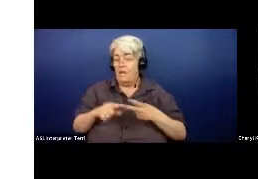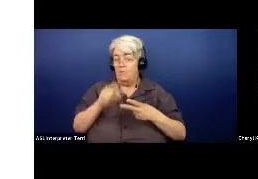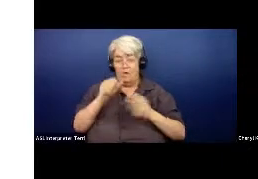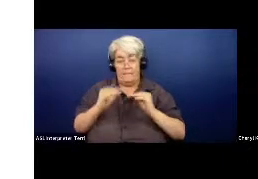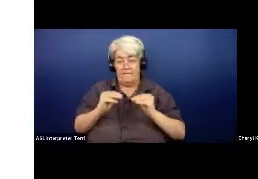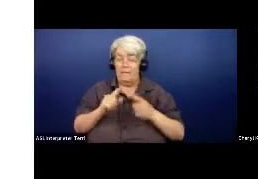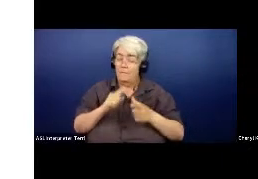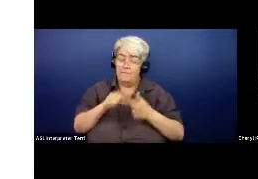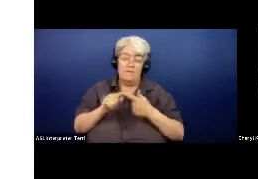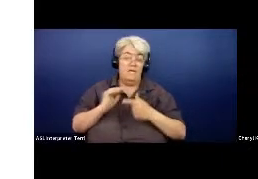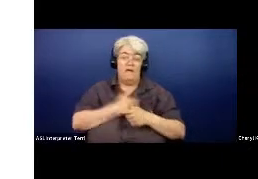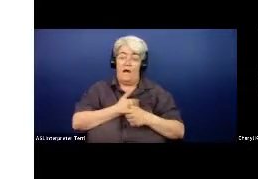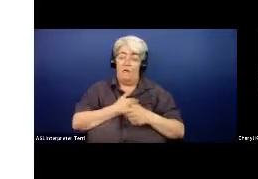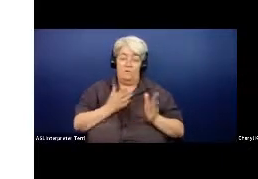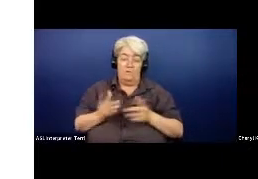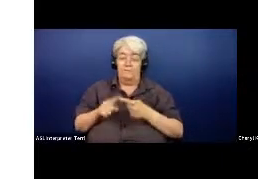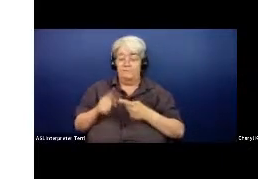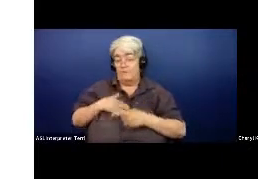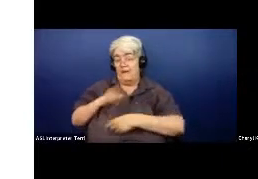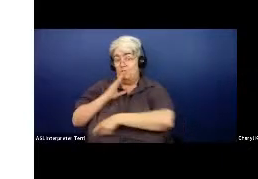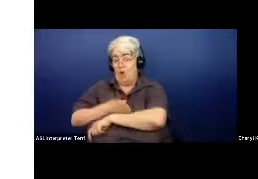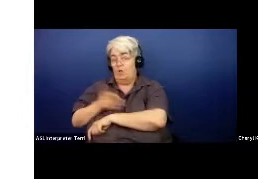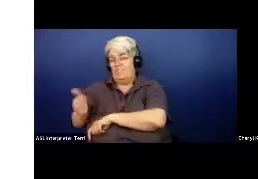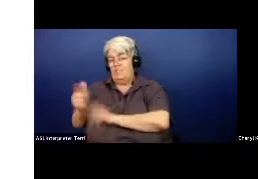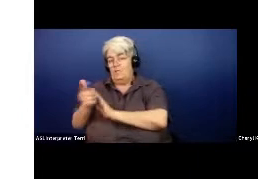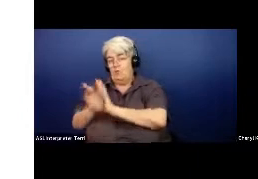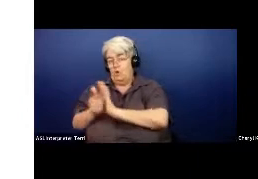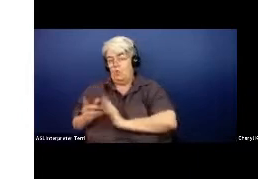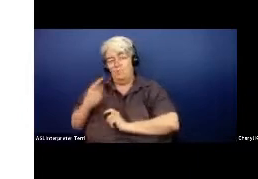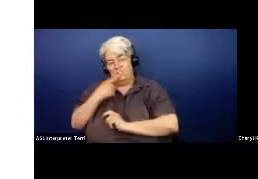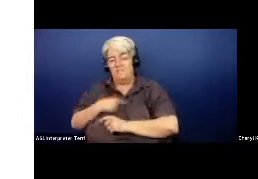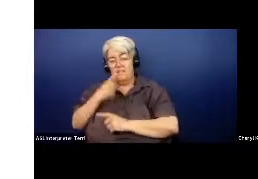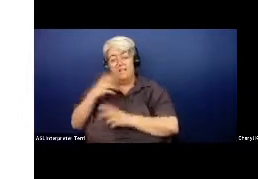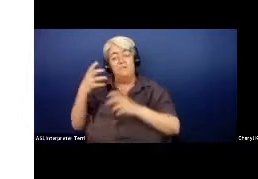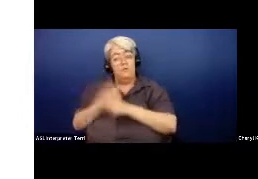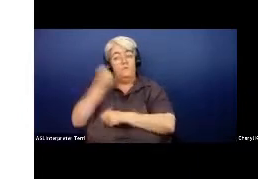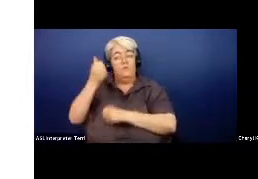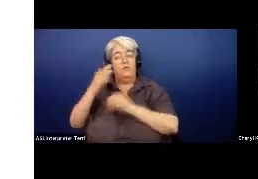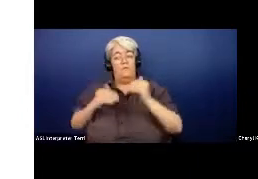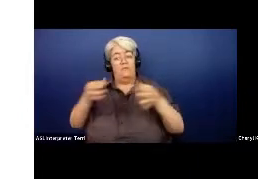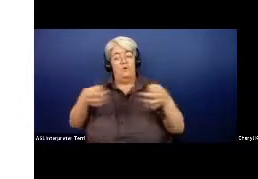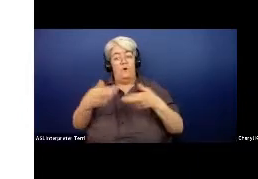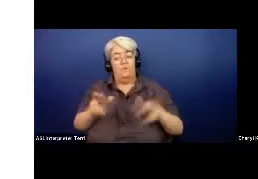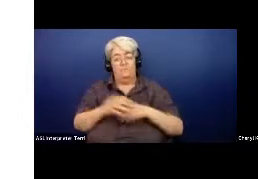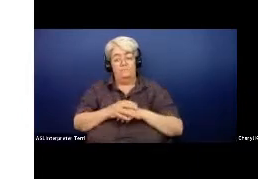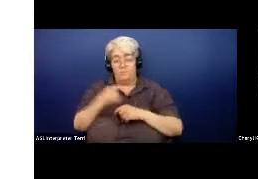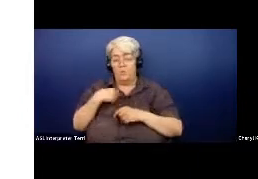is in our court. I have a daughter that is an tone. She said let's win bigger than the